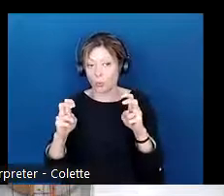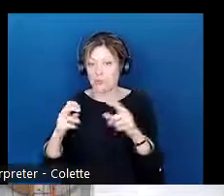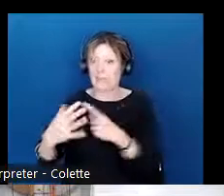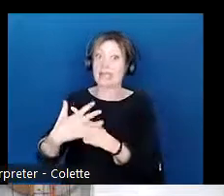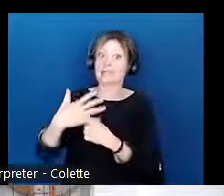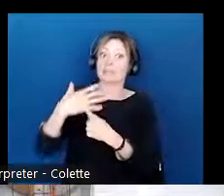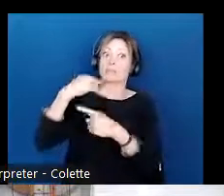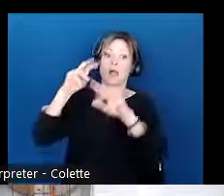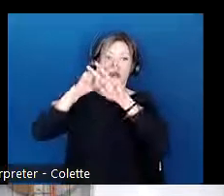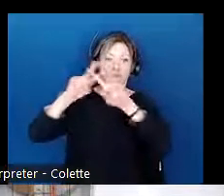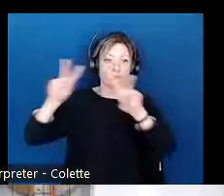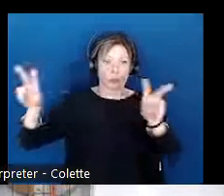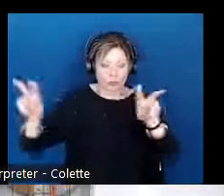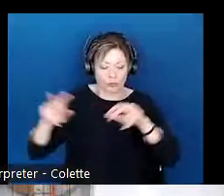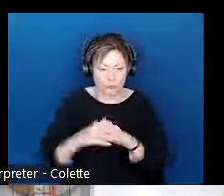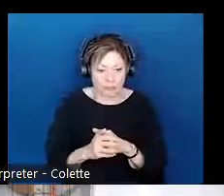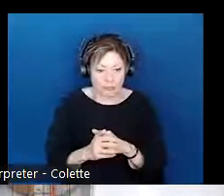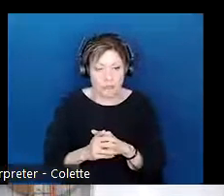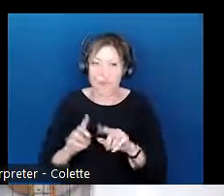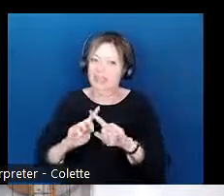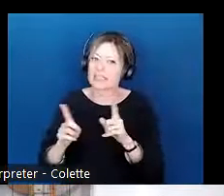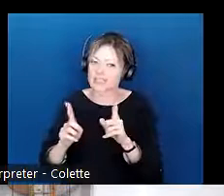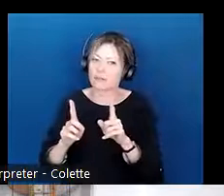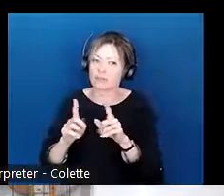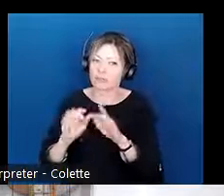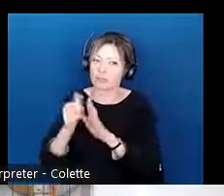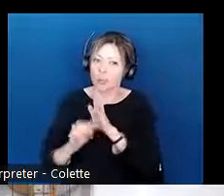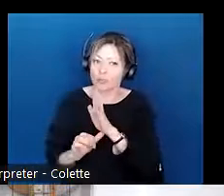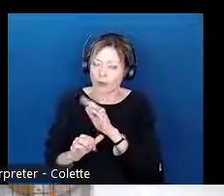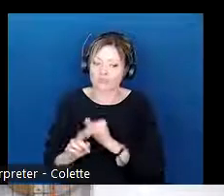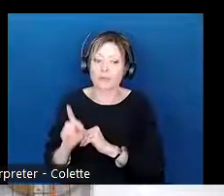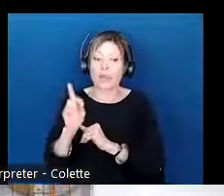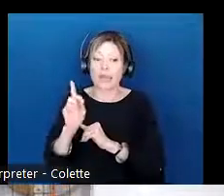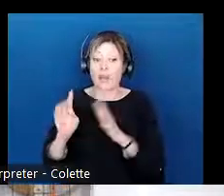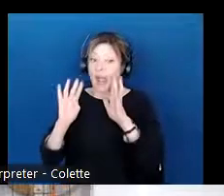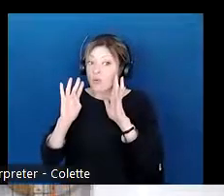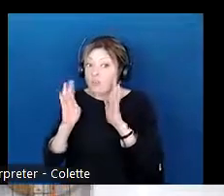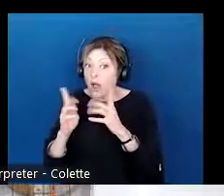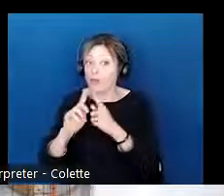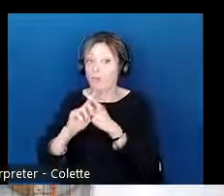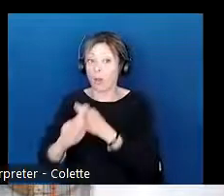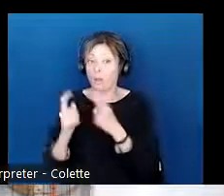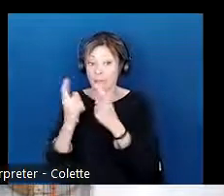um and there's we're just about to install our ninth permanent piece way over East Surrey